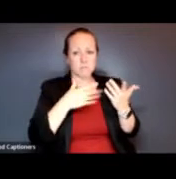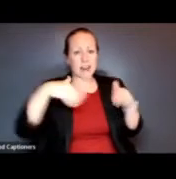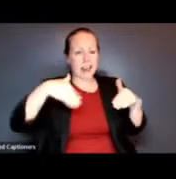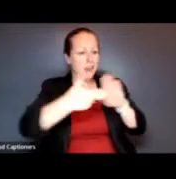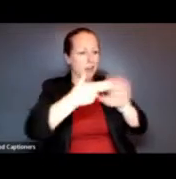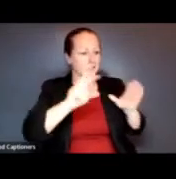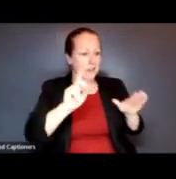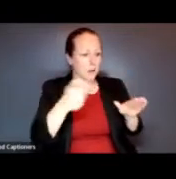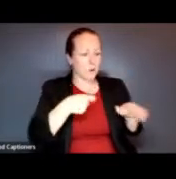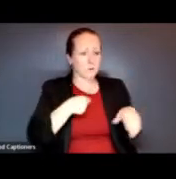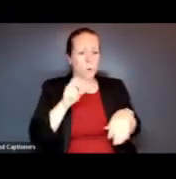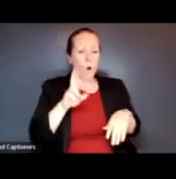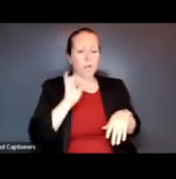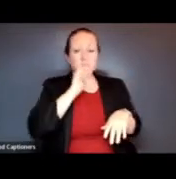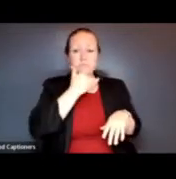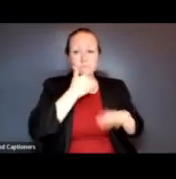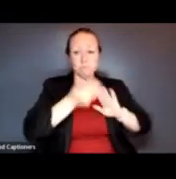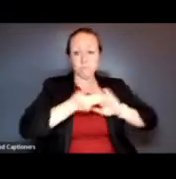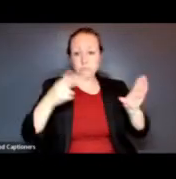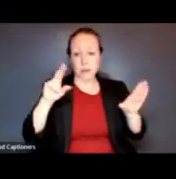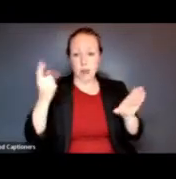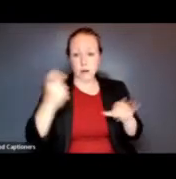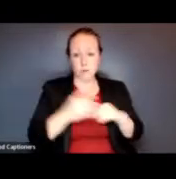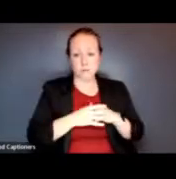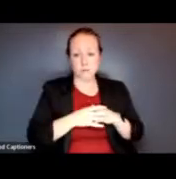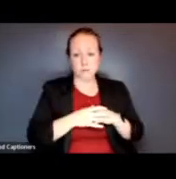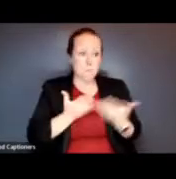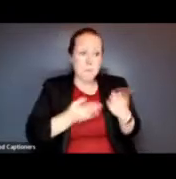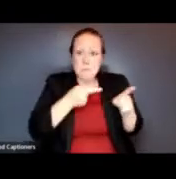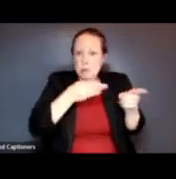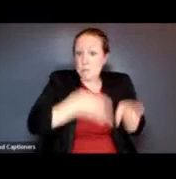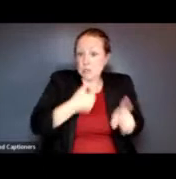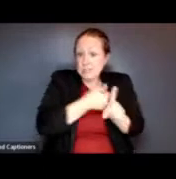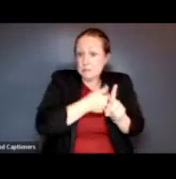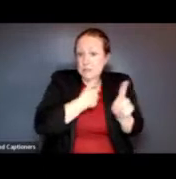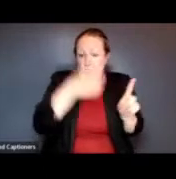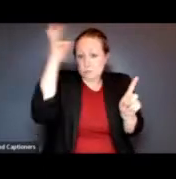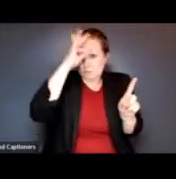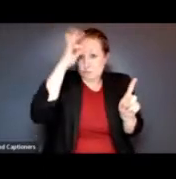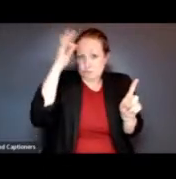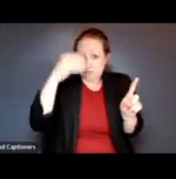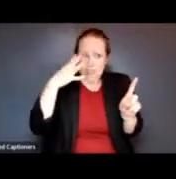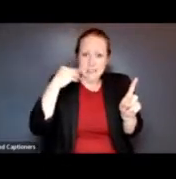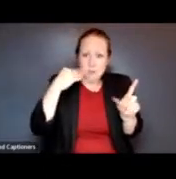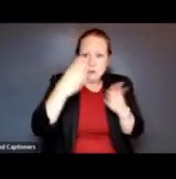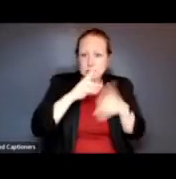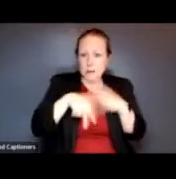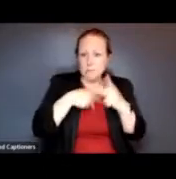They may be working with a person who themselves doesn't know that they have experienced a brain injury. Or they may be